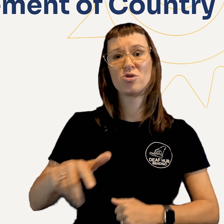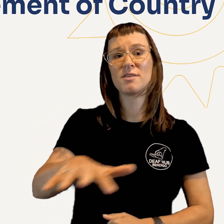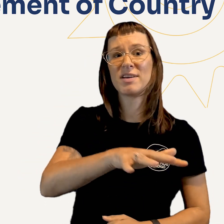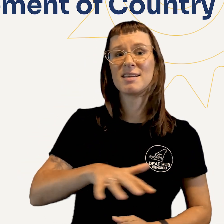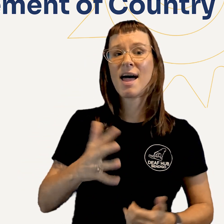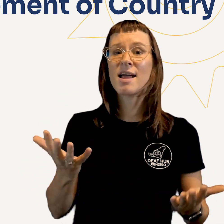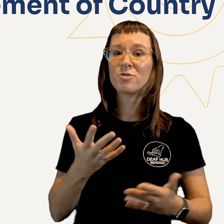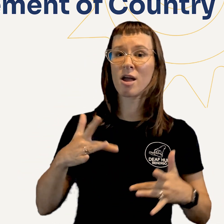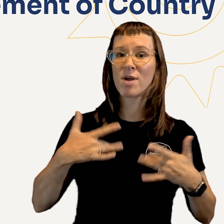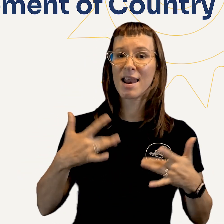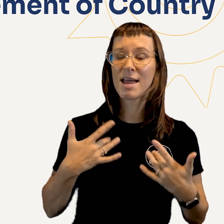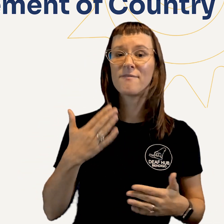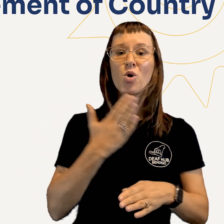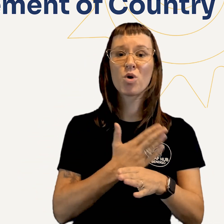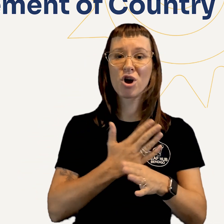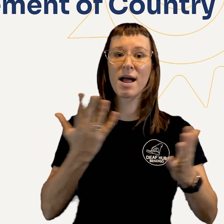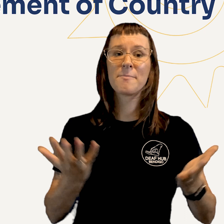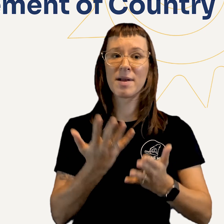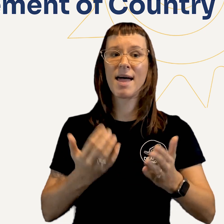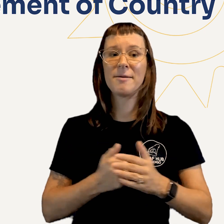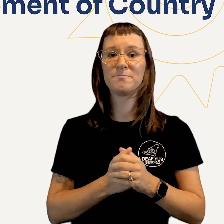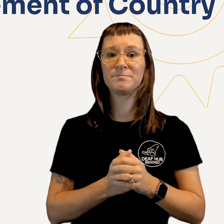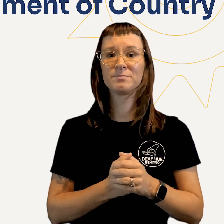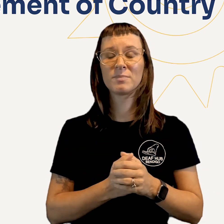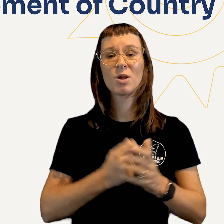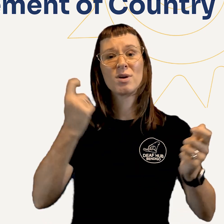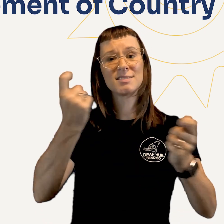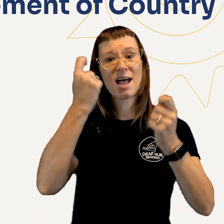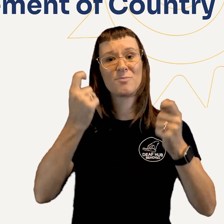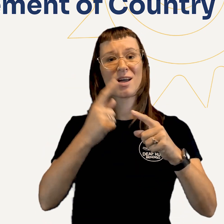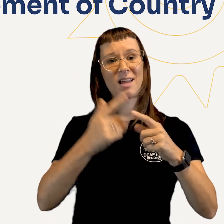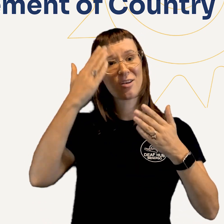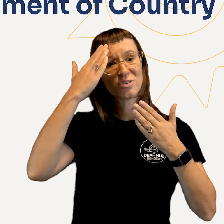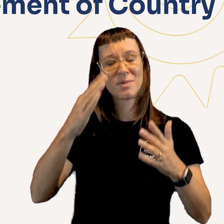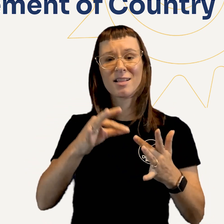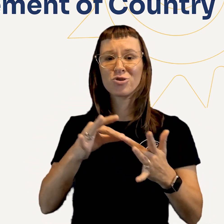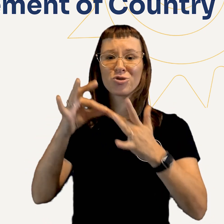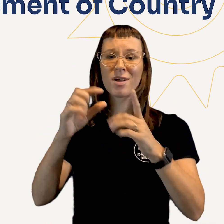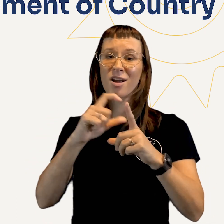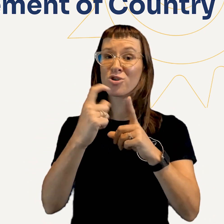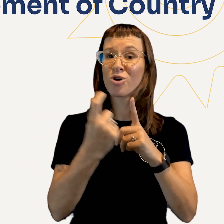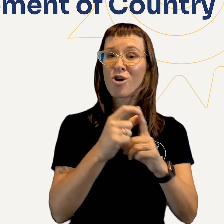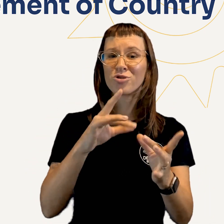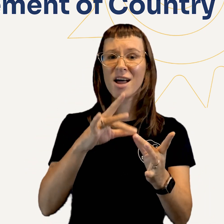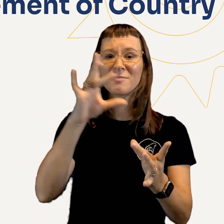on which we live work and play. We celebrate and respect the unique cultural and spiritual